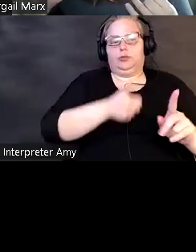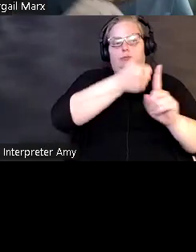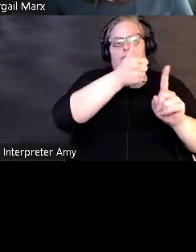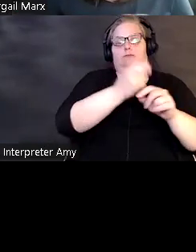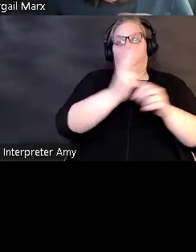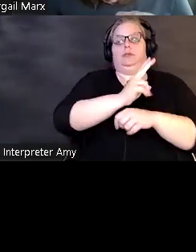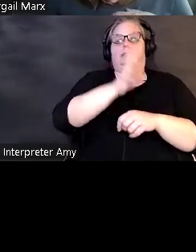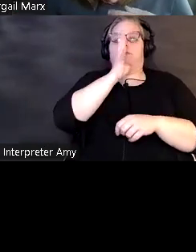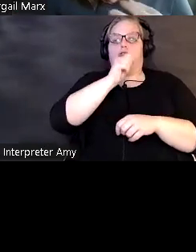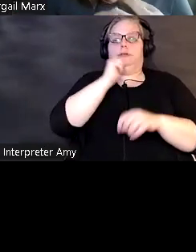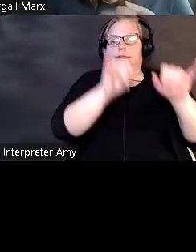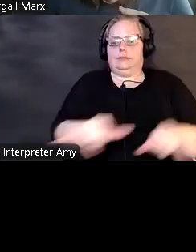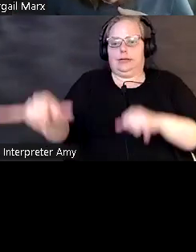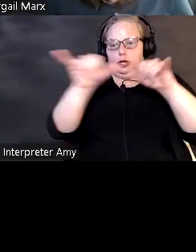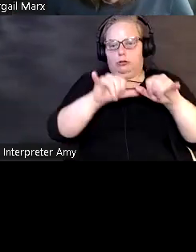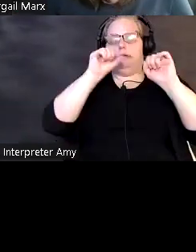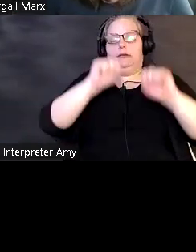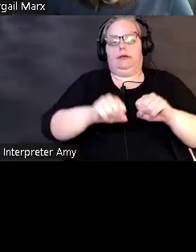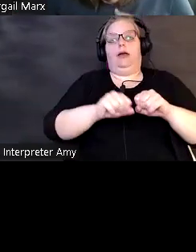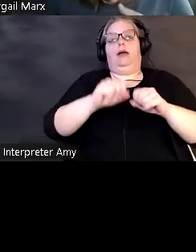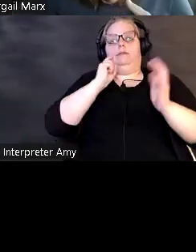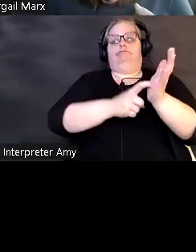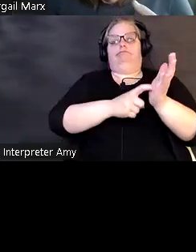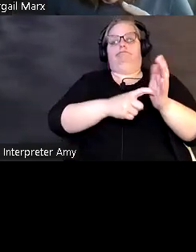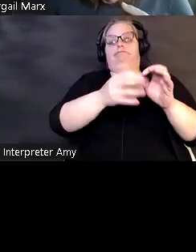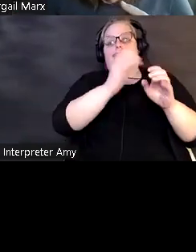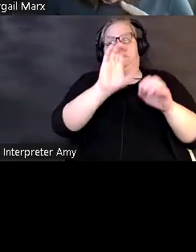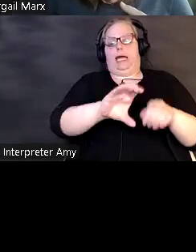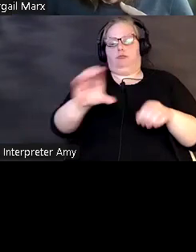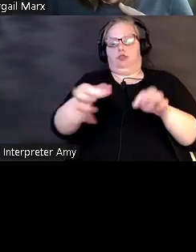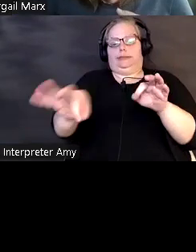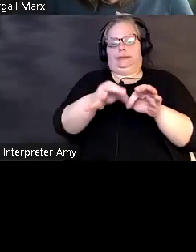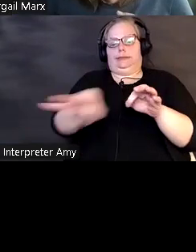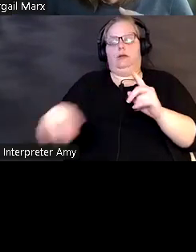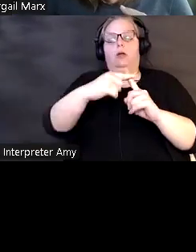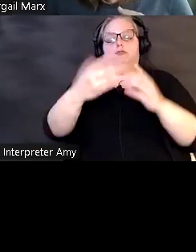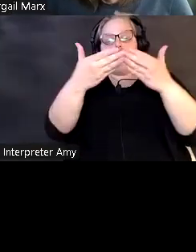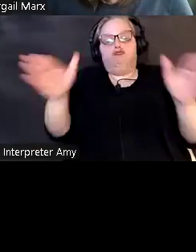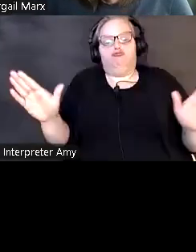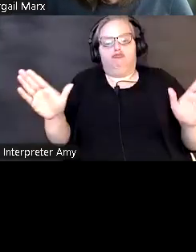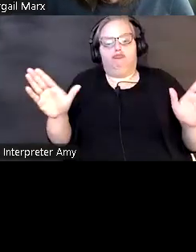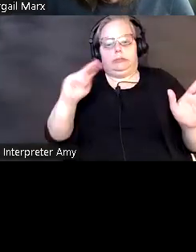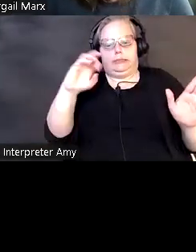they're saying can be captioned, and it can also be used for general, like, text generation.